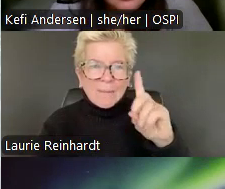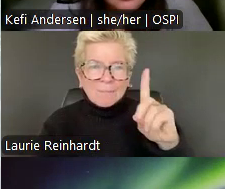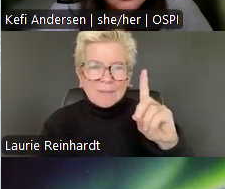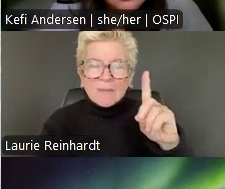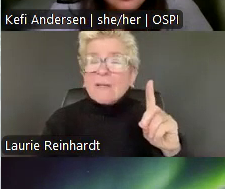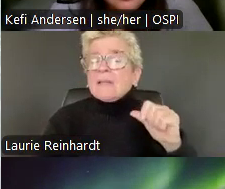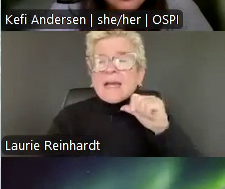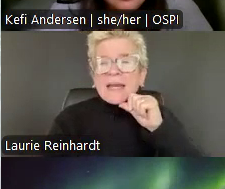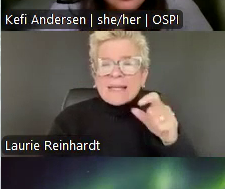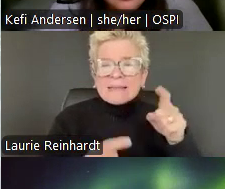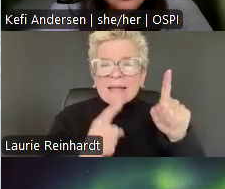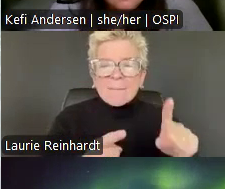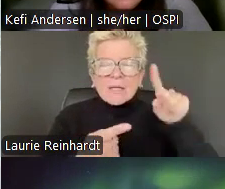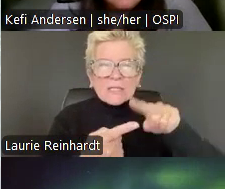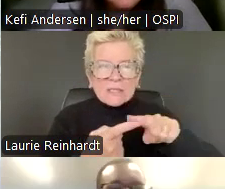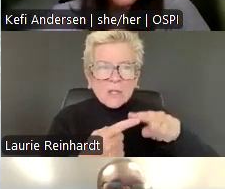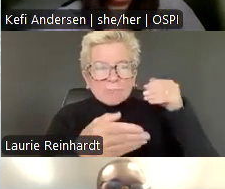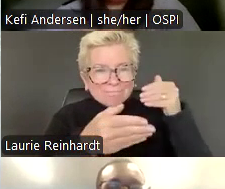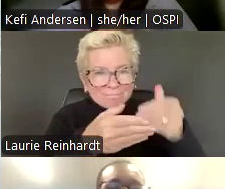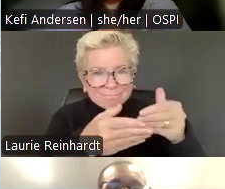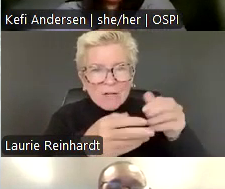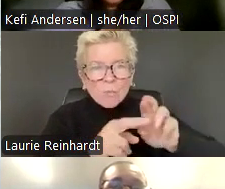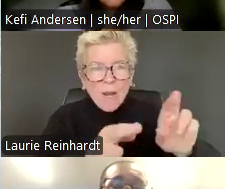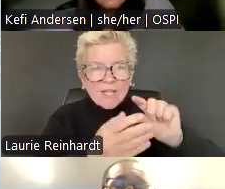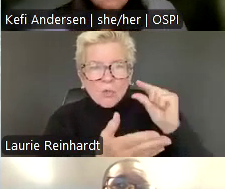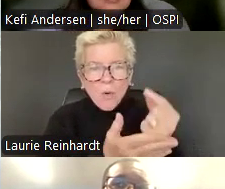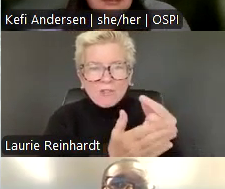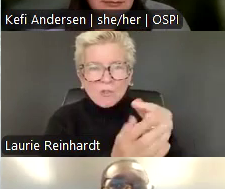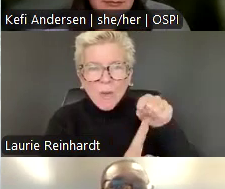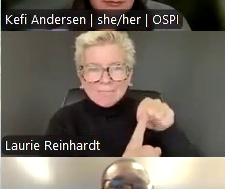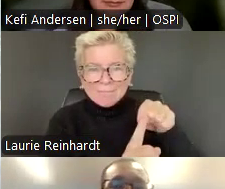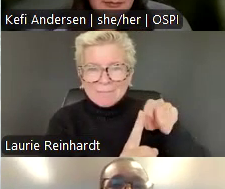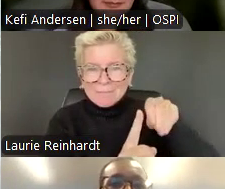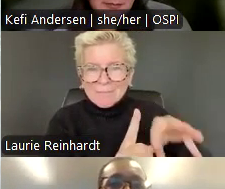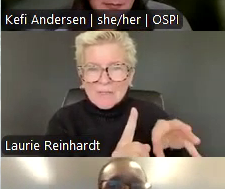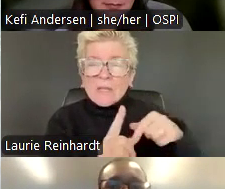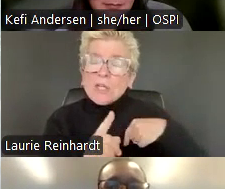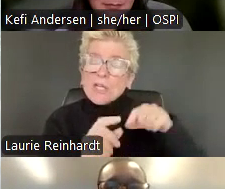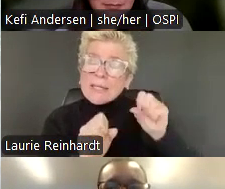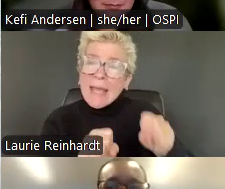student gets ready to graduate, so it can be transcribed after the student